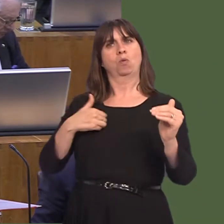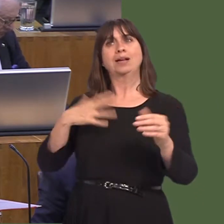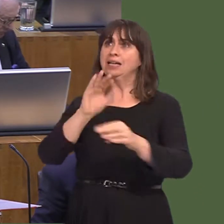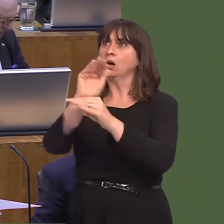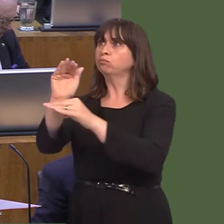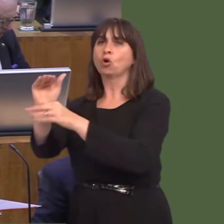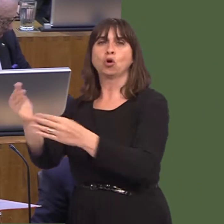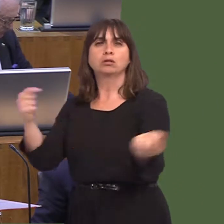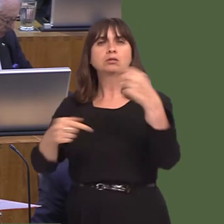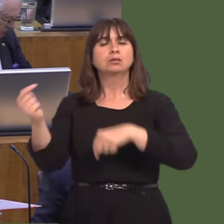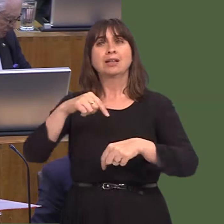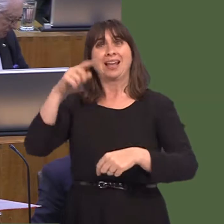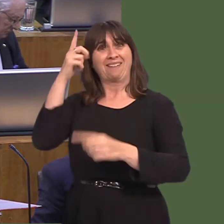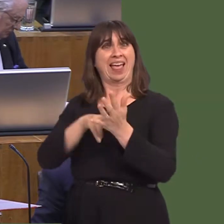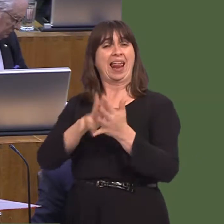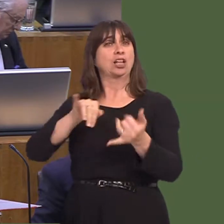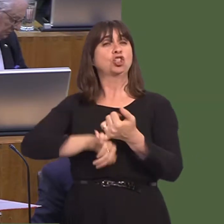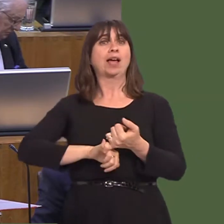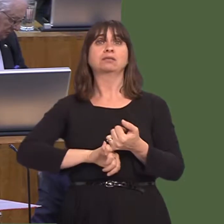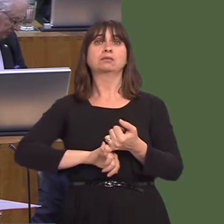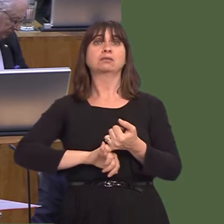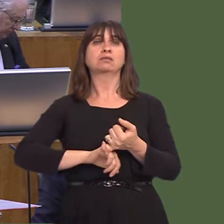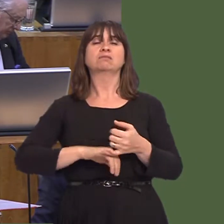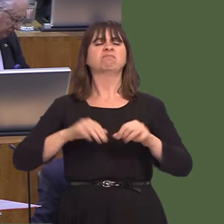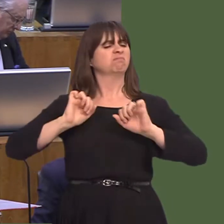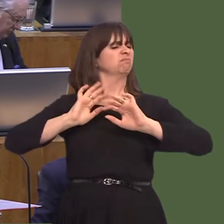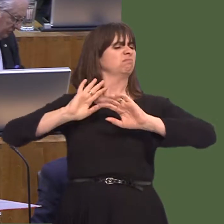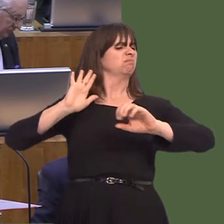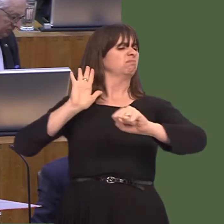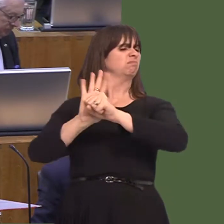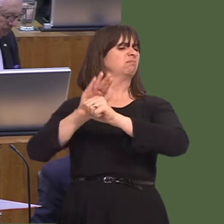Where would our NHS be, for example, without the doctors who we recruit from outside Wales?